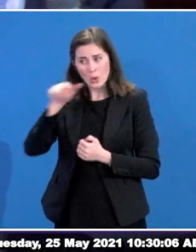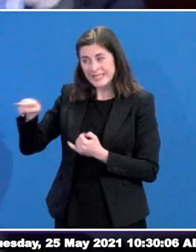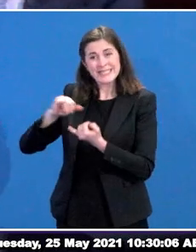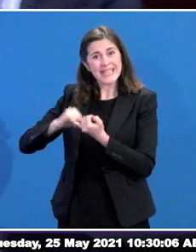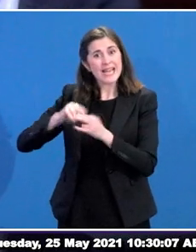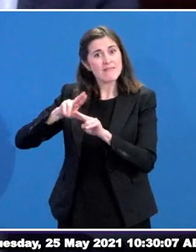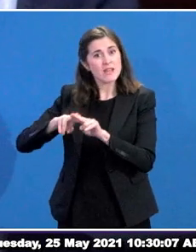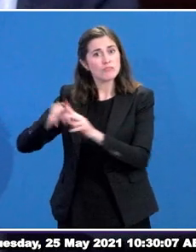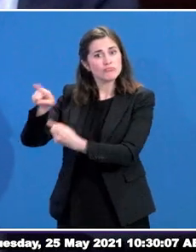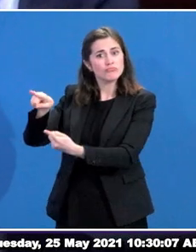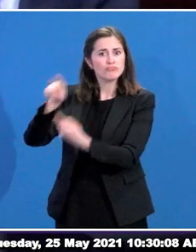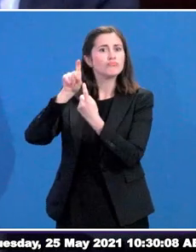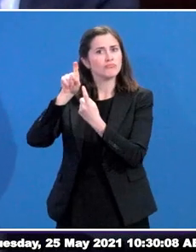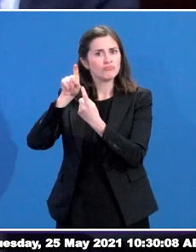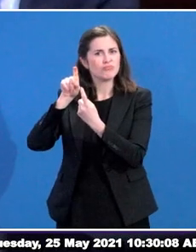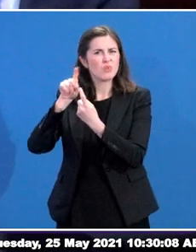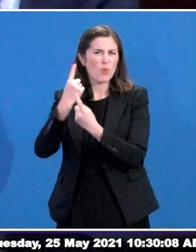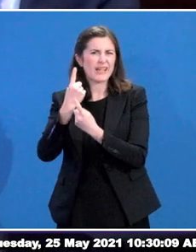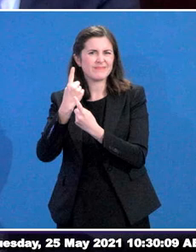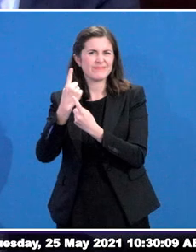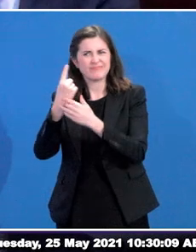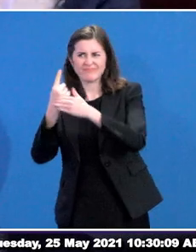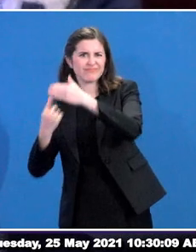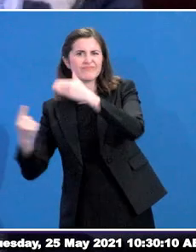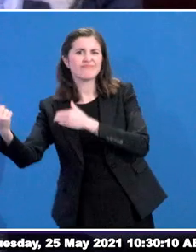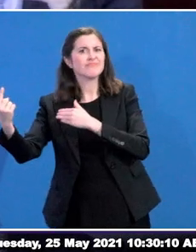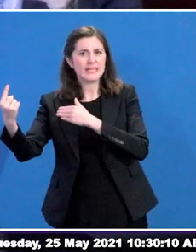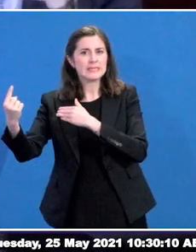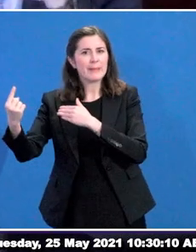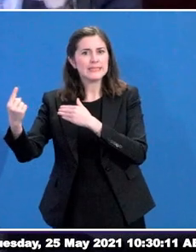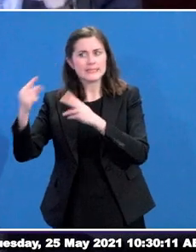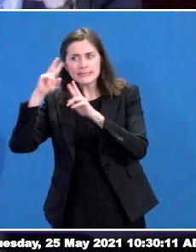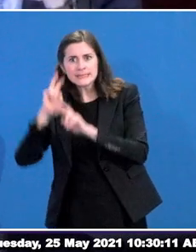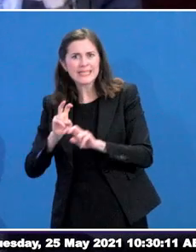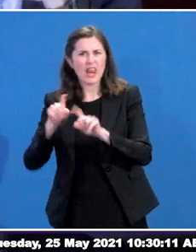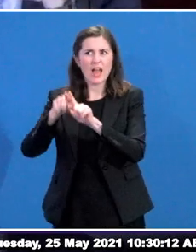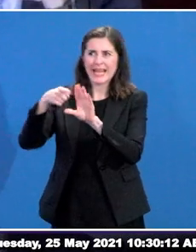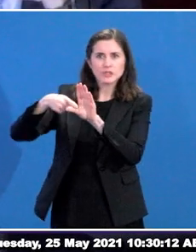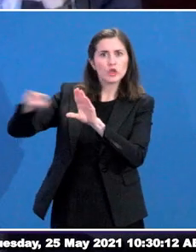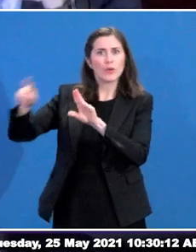external investigator or just an external investigator? External investigator. Yeah.